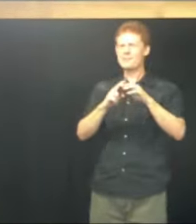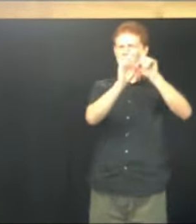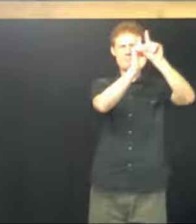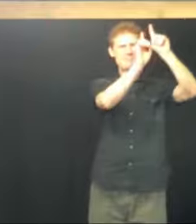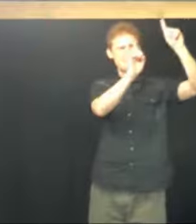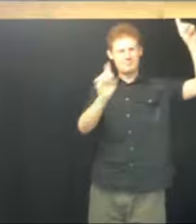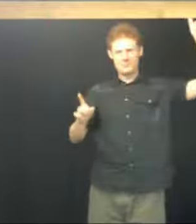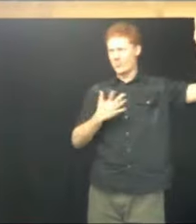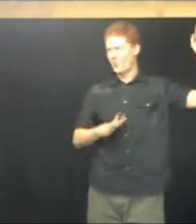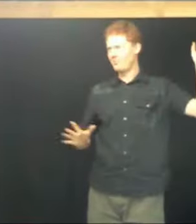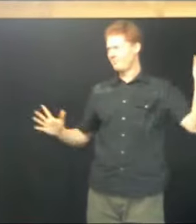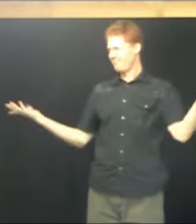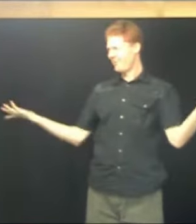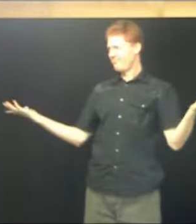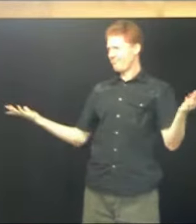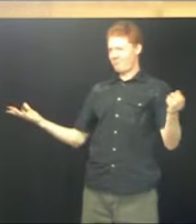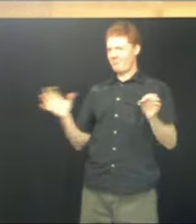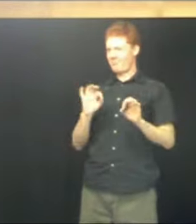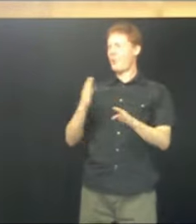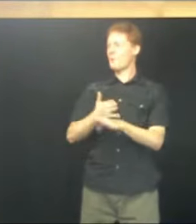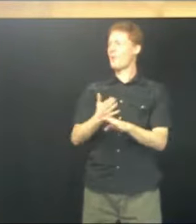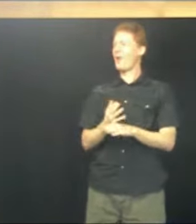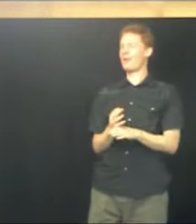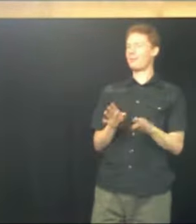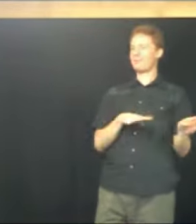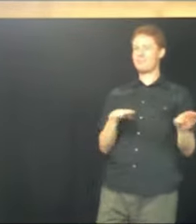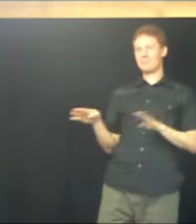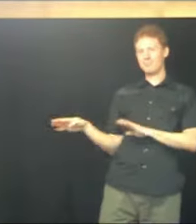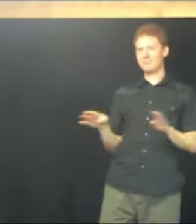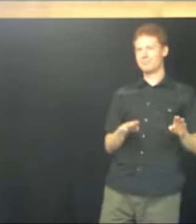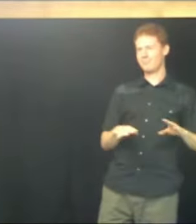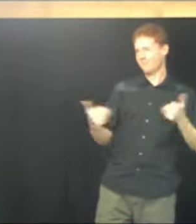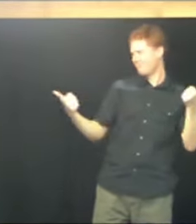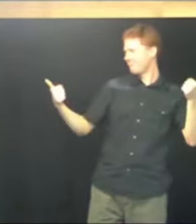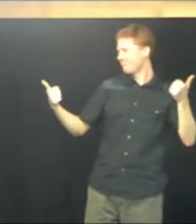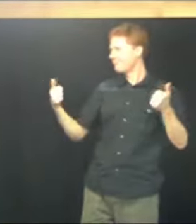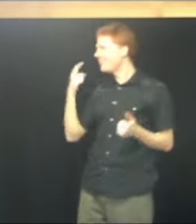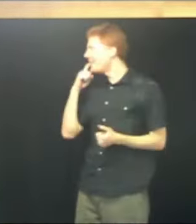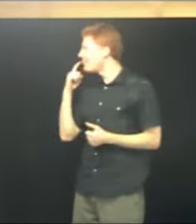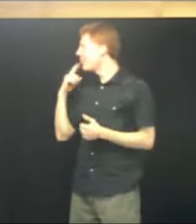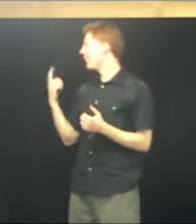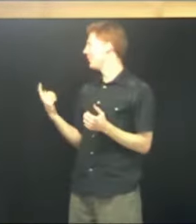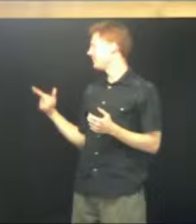if you want to stray from God then just don't work. Be lazy and casual about your relationship. It is simple to do